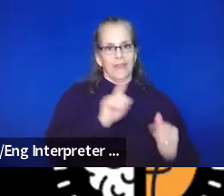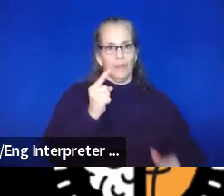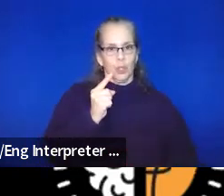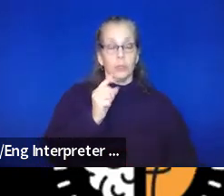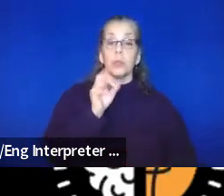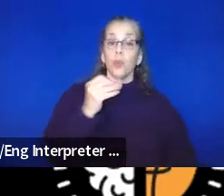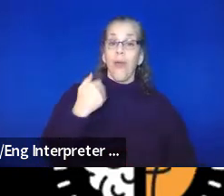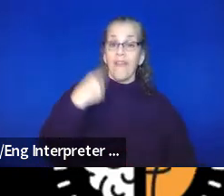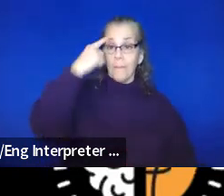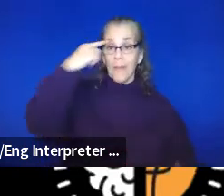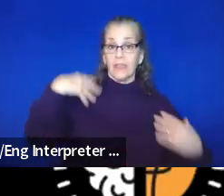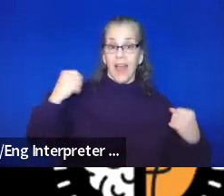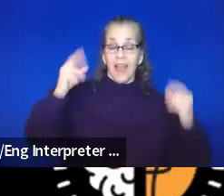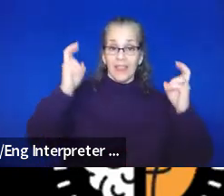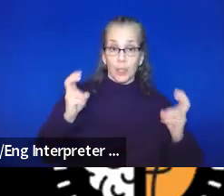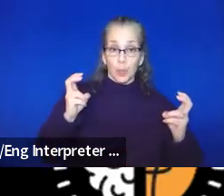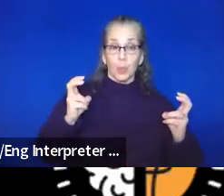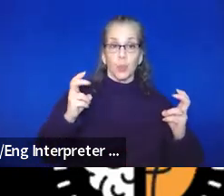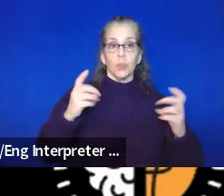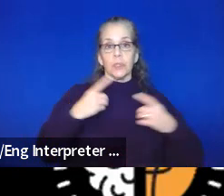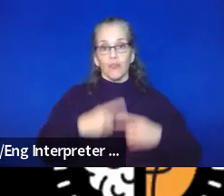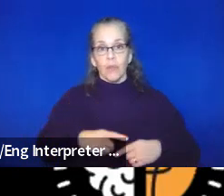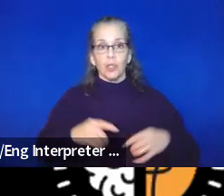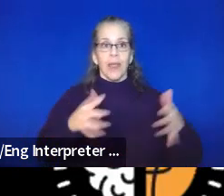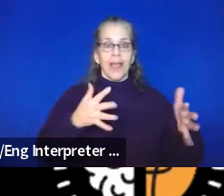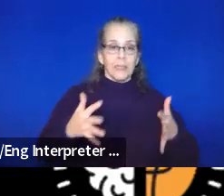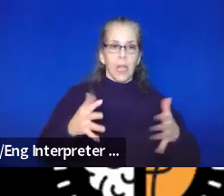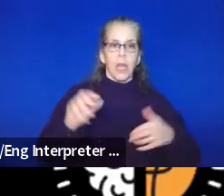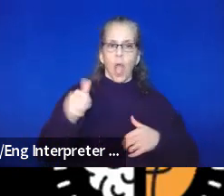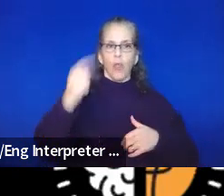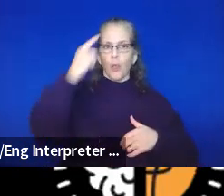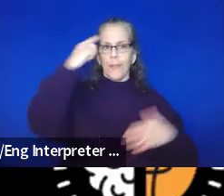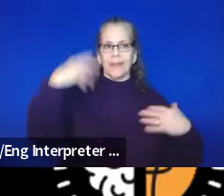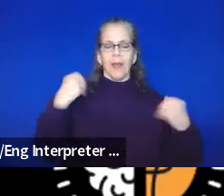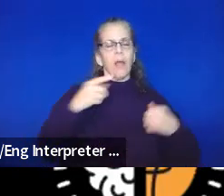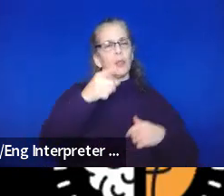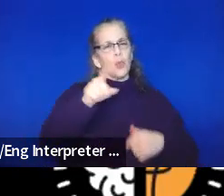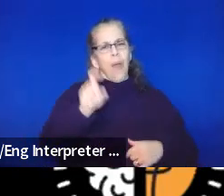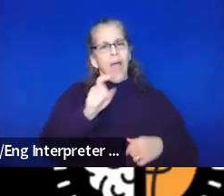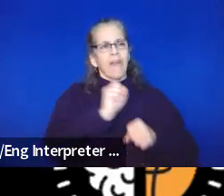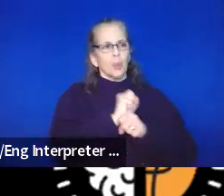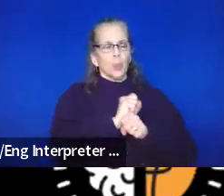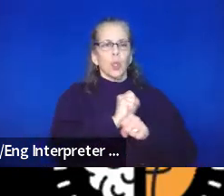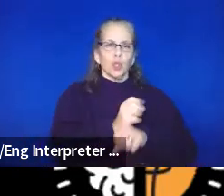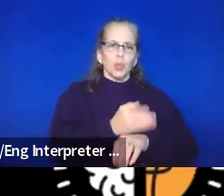health issues, other medical illnesses, you have to work to fix those or make them improve